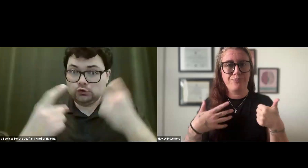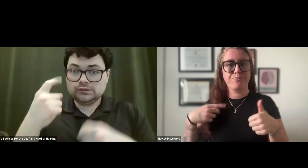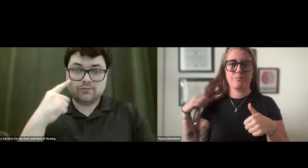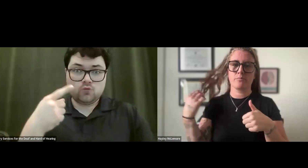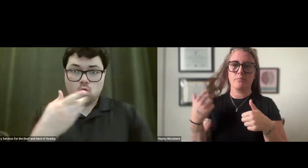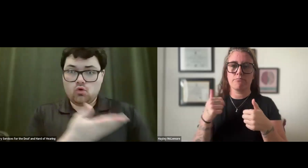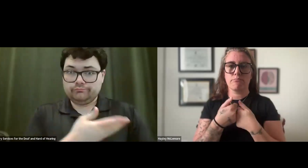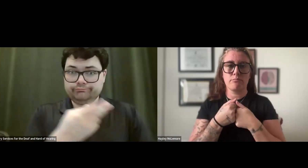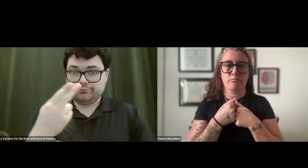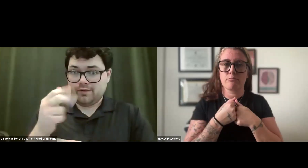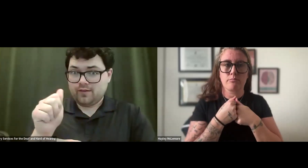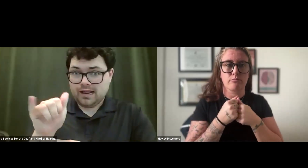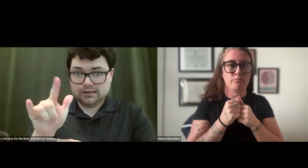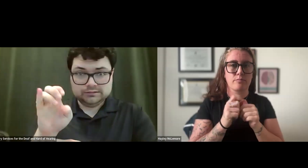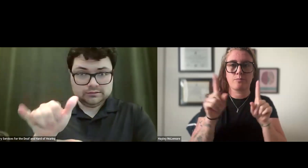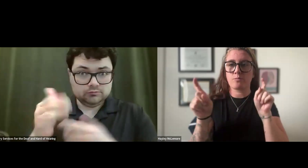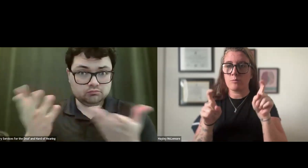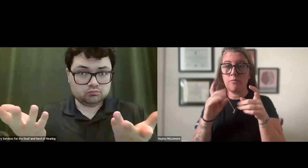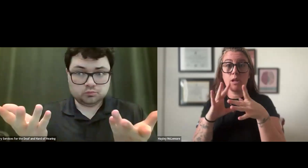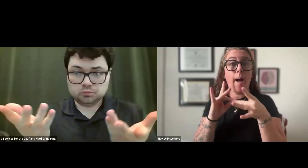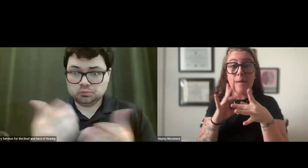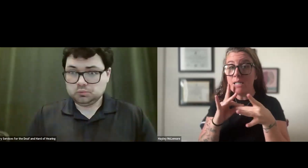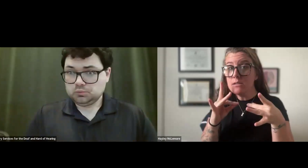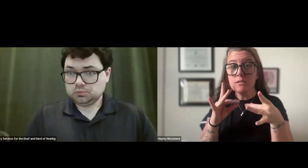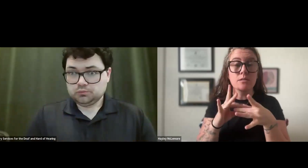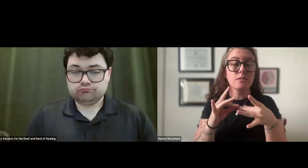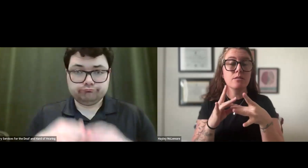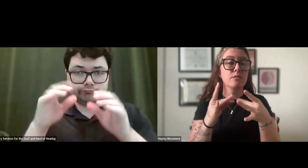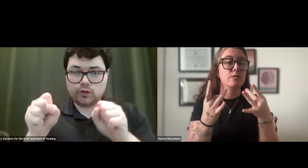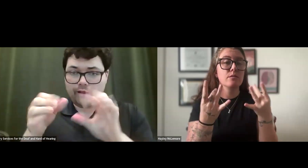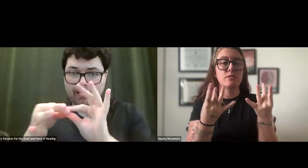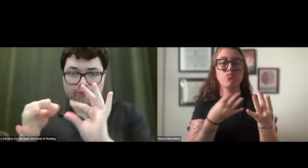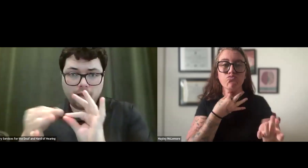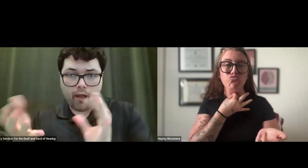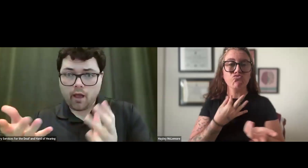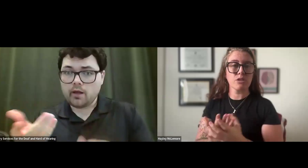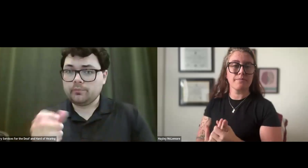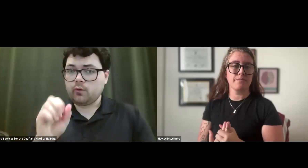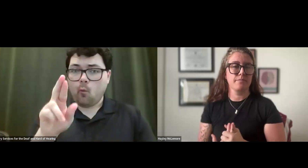[Interpreter for Daniel] This is Daniel. Does anyone have any questions for Hayley? [Interpreter for Hayley] And Hayley's saying, "Any comments?"